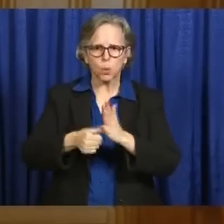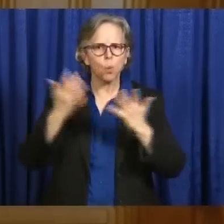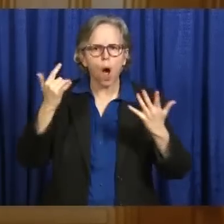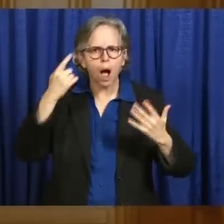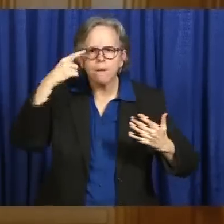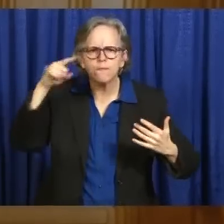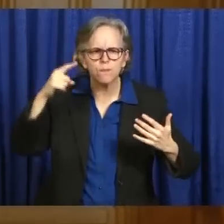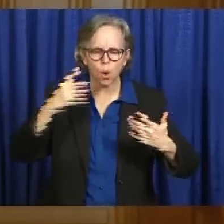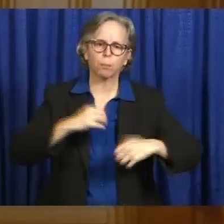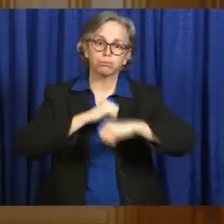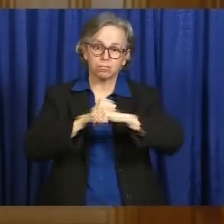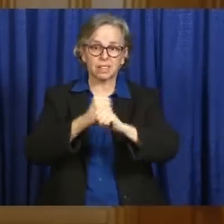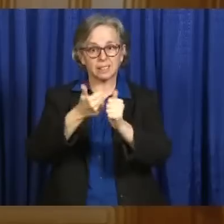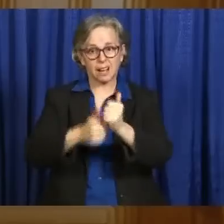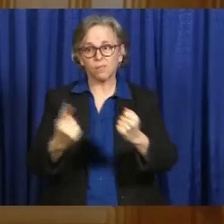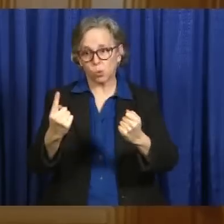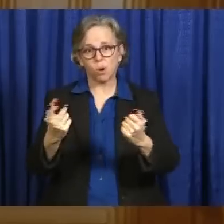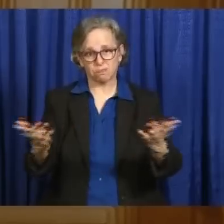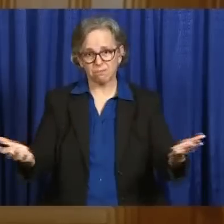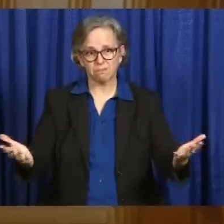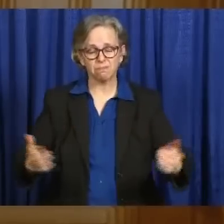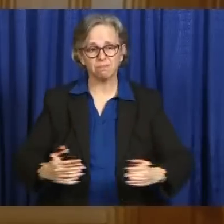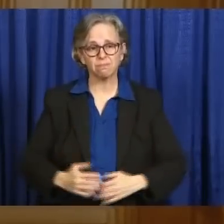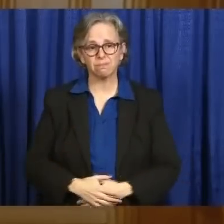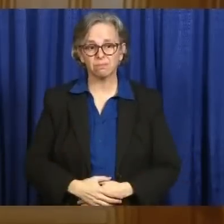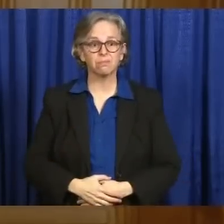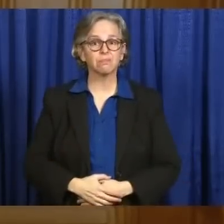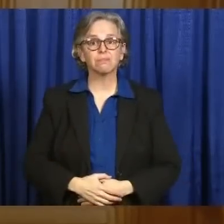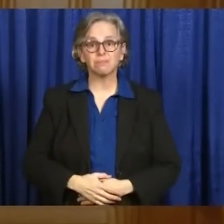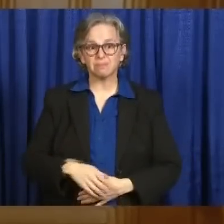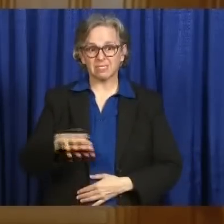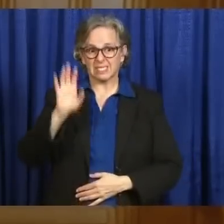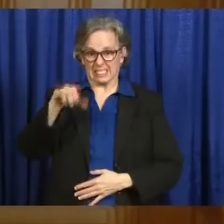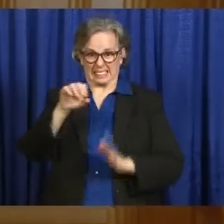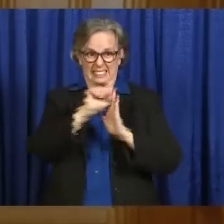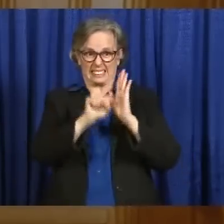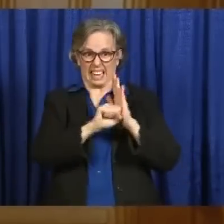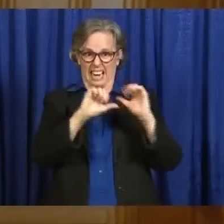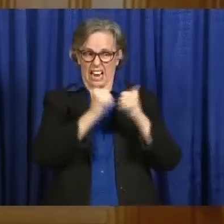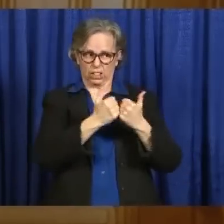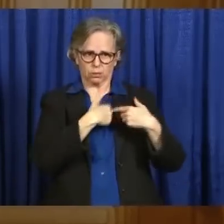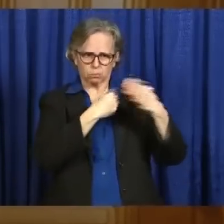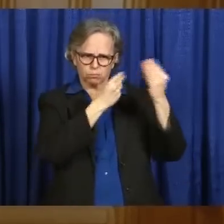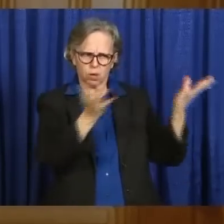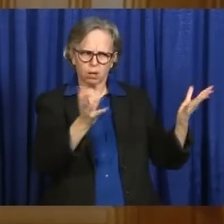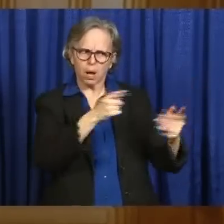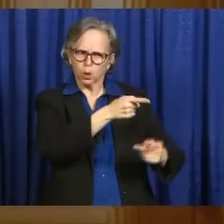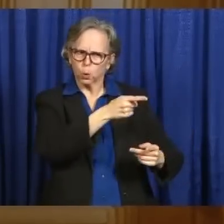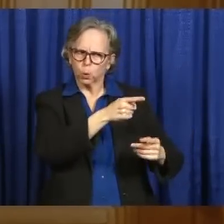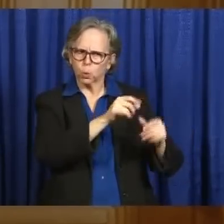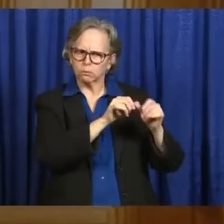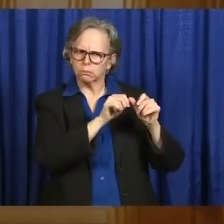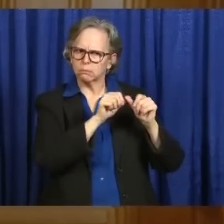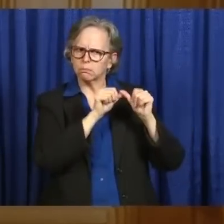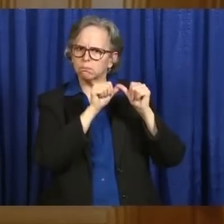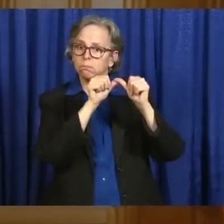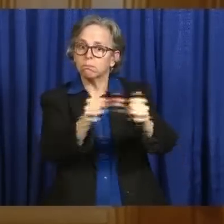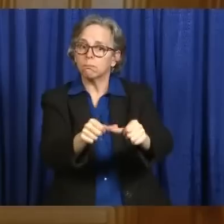AS DR. ACTION AND I HAVE SAID, SOCIAL DISTANCING MUST CONTINUE TO BE PRESENT . IT IS THERE TO PROTECT ALL OF US. I HAVE DIRECTED STATE AGENCIES TO